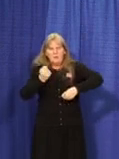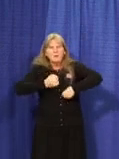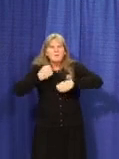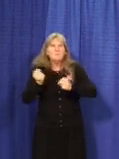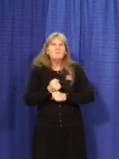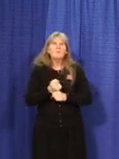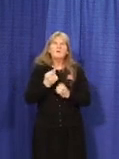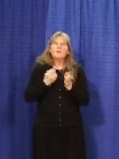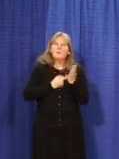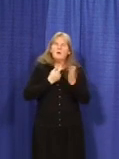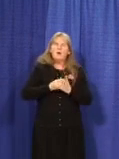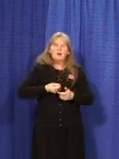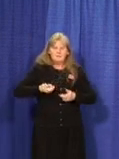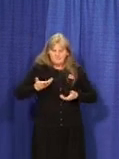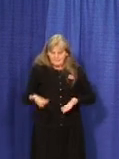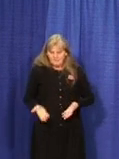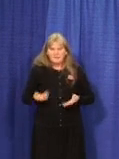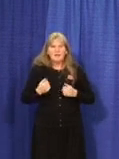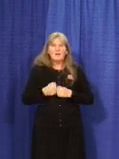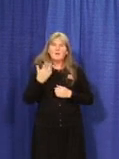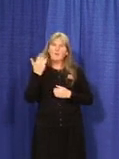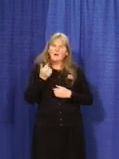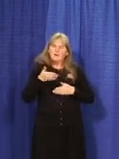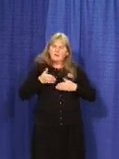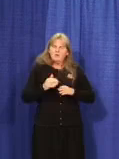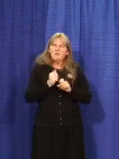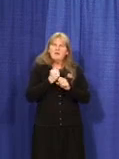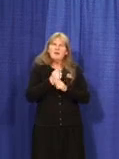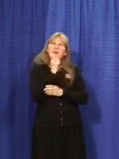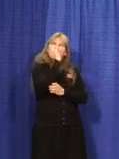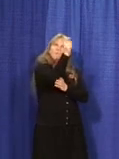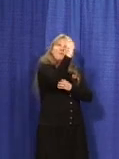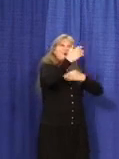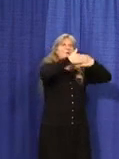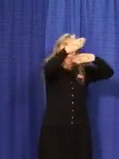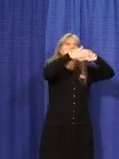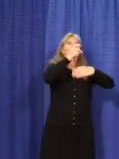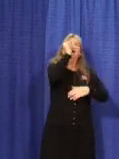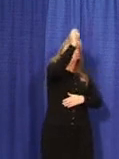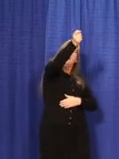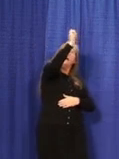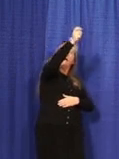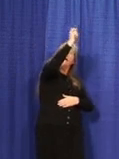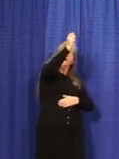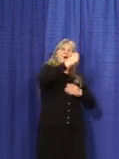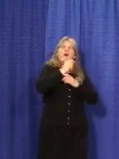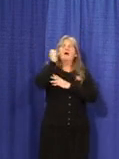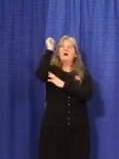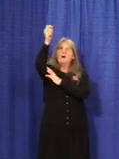hockey stick as part of your costume. This will allow you to knock 2 feet away from the door.